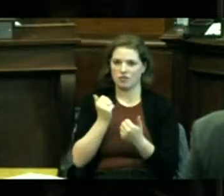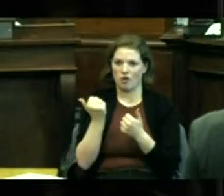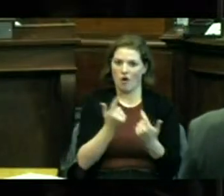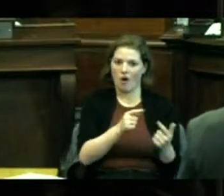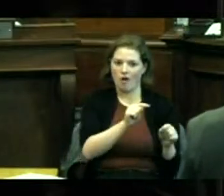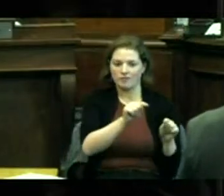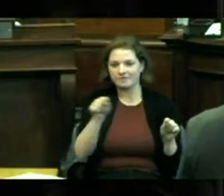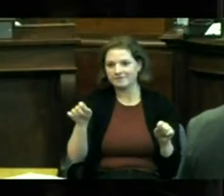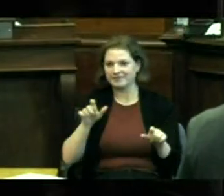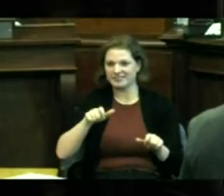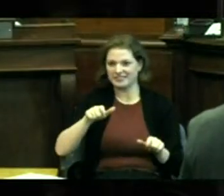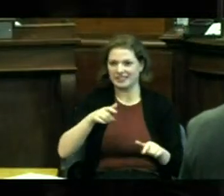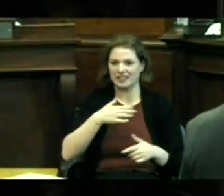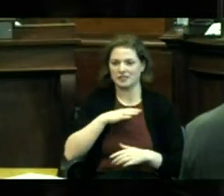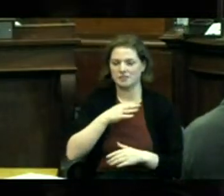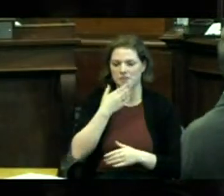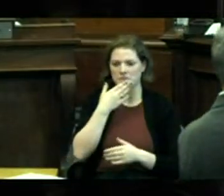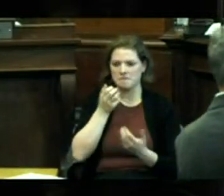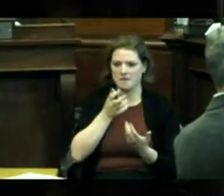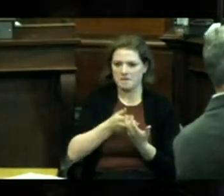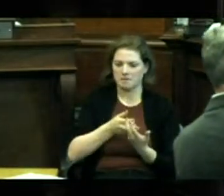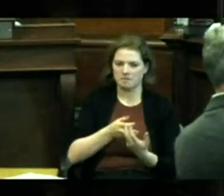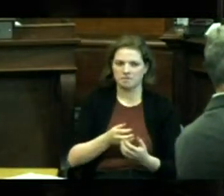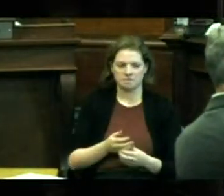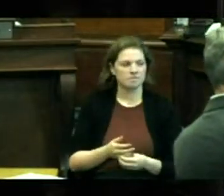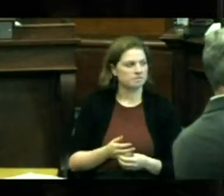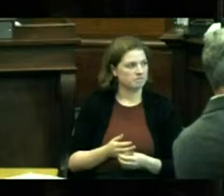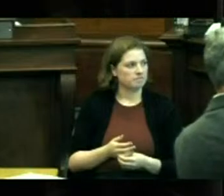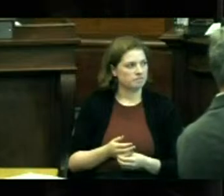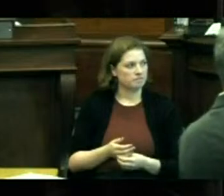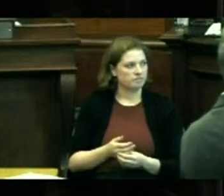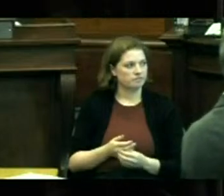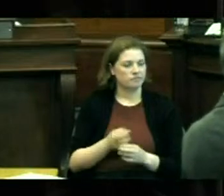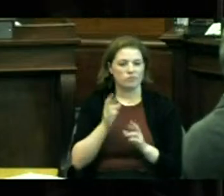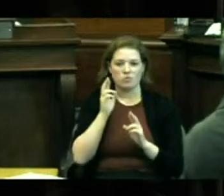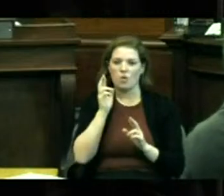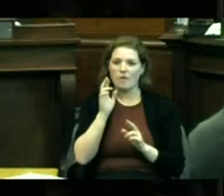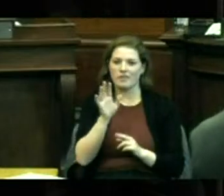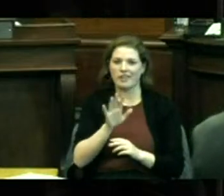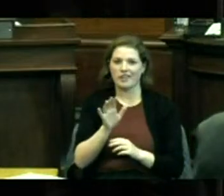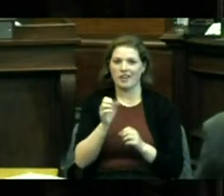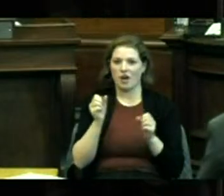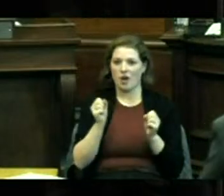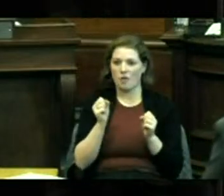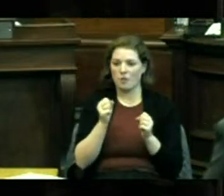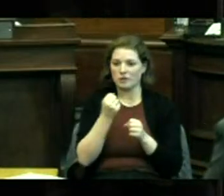present one that best meets all